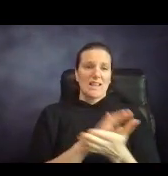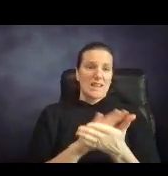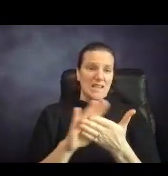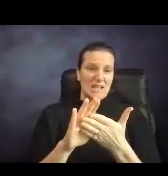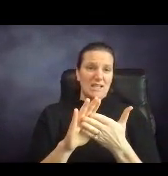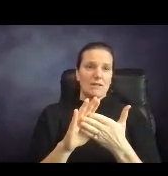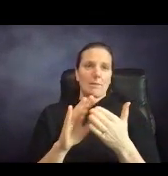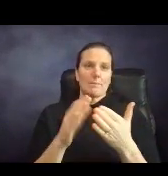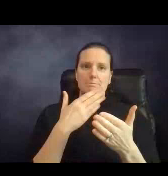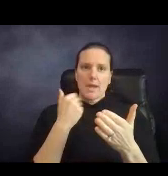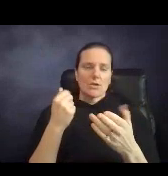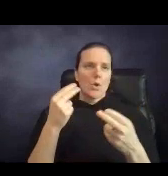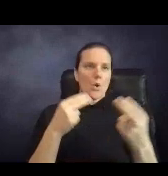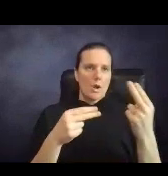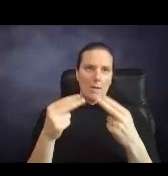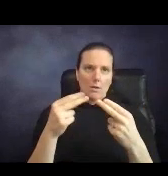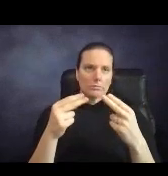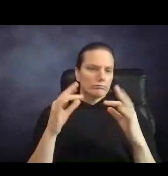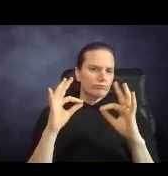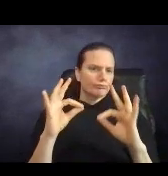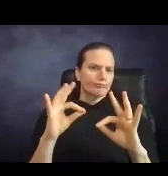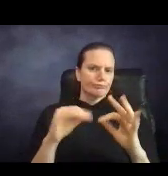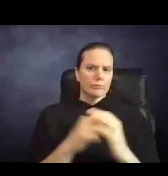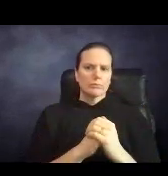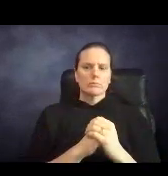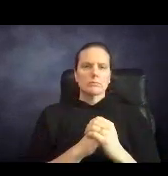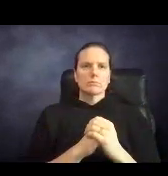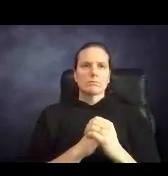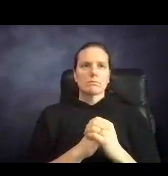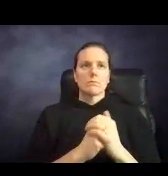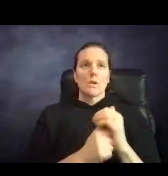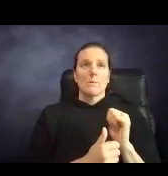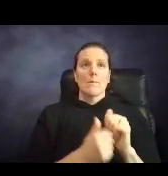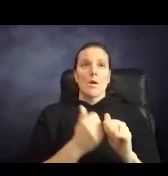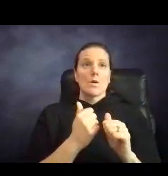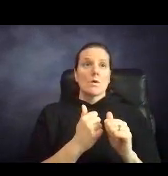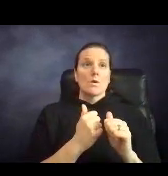the better your hormones will work. So my most common questions with HRT